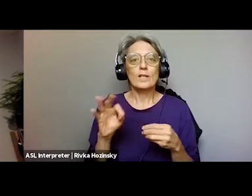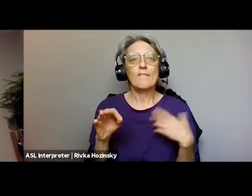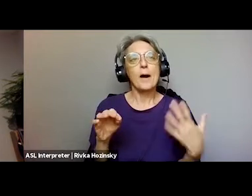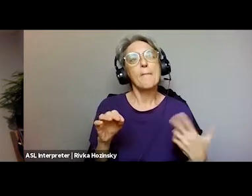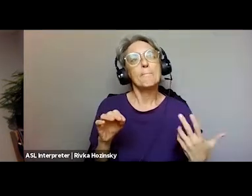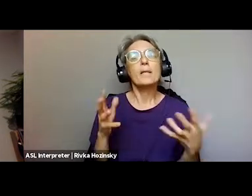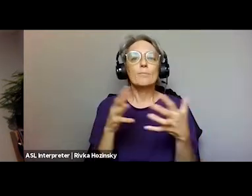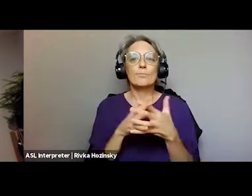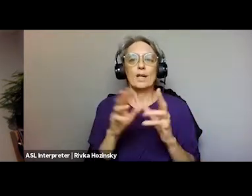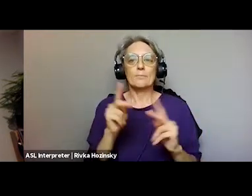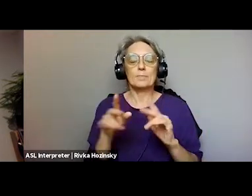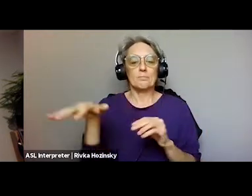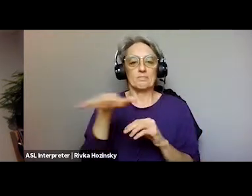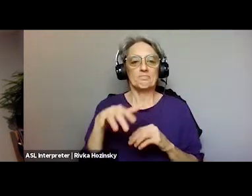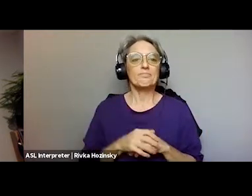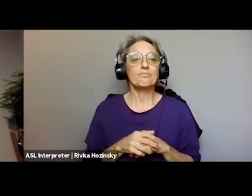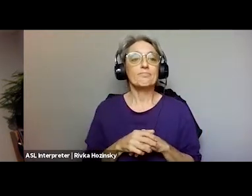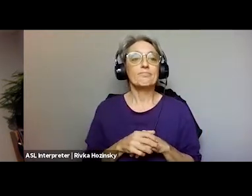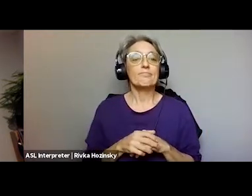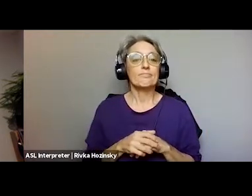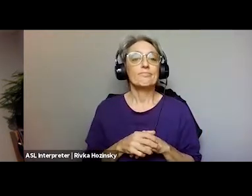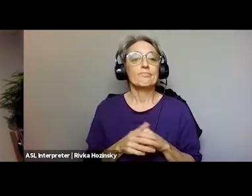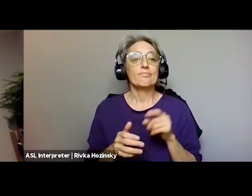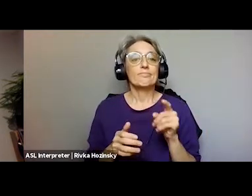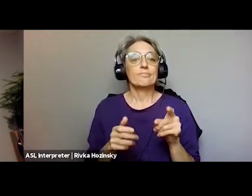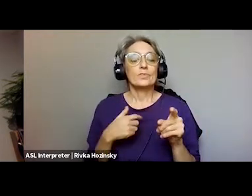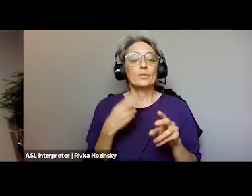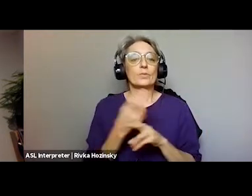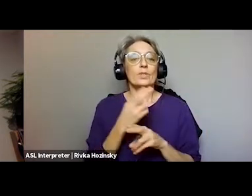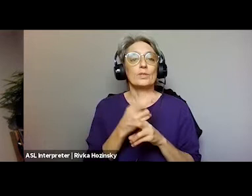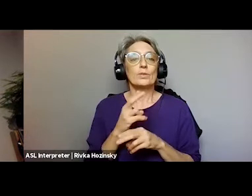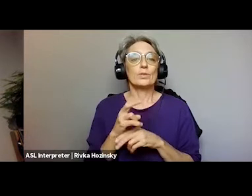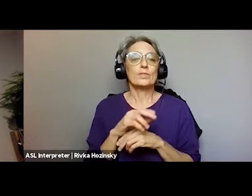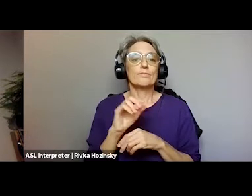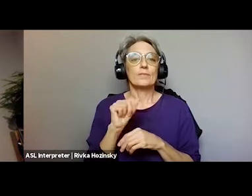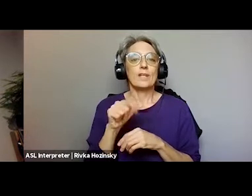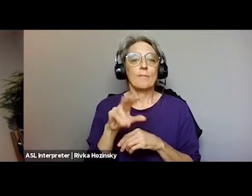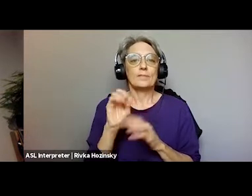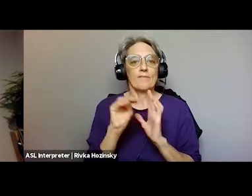In my work we've adapted a conceptual model for disability related disparities and pregnancy